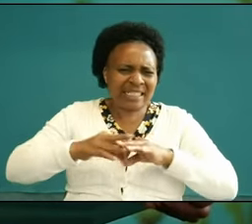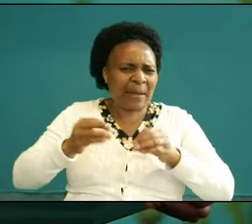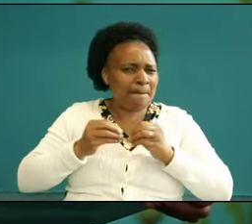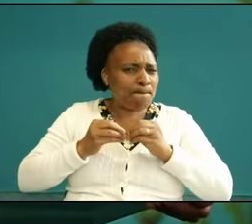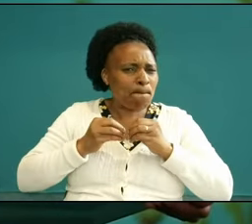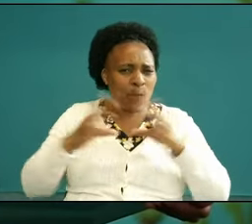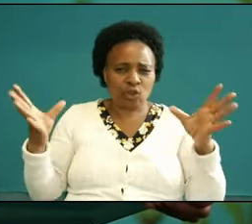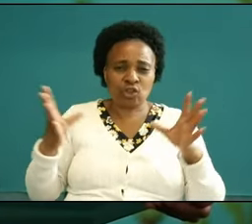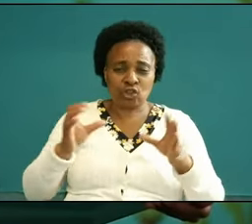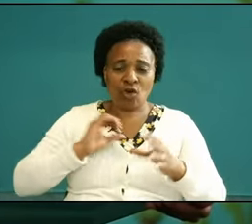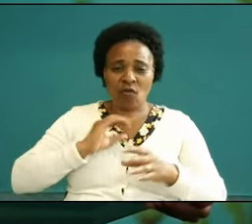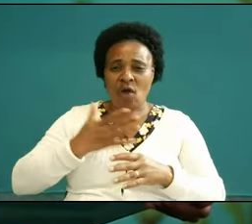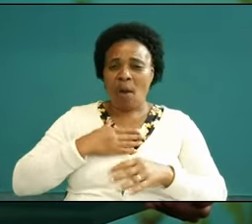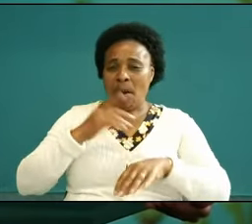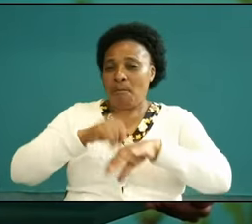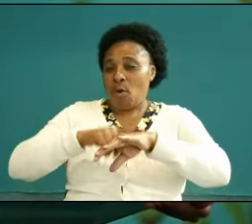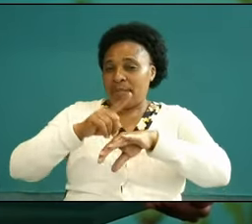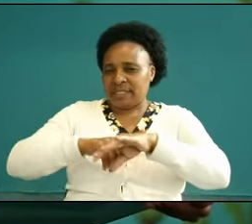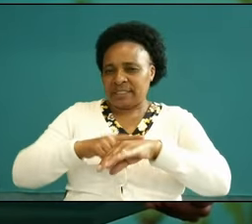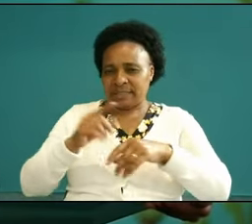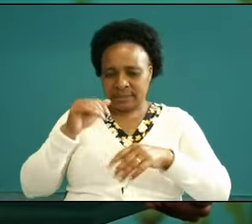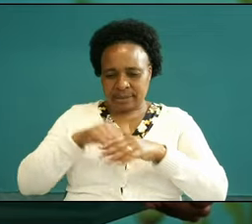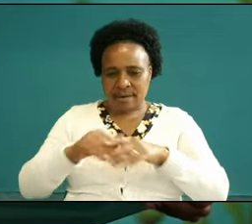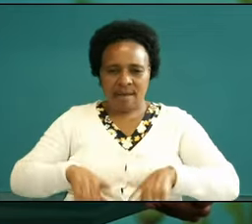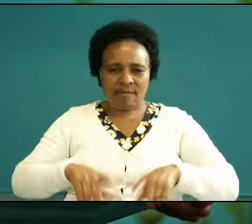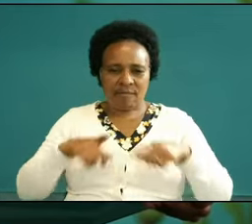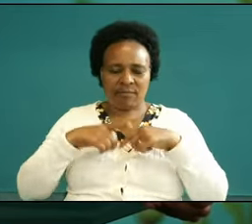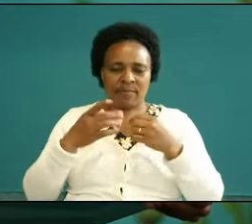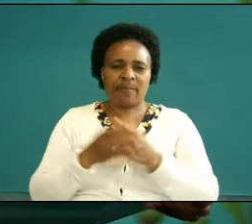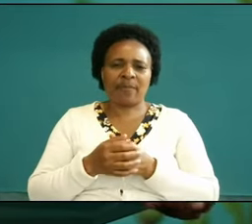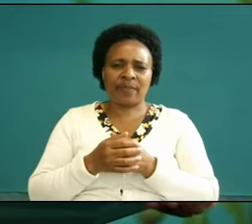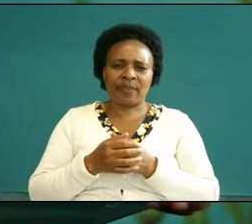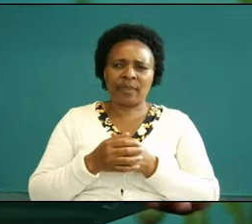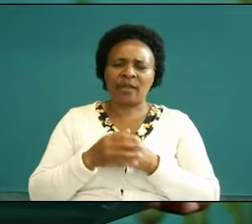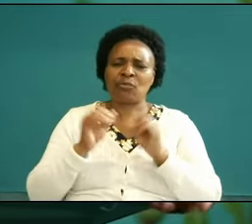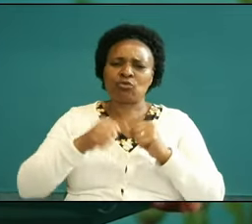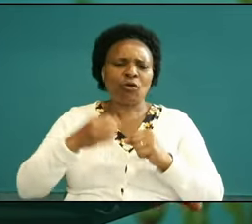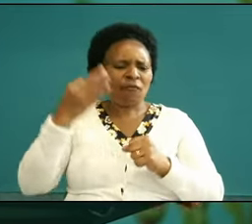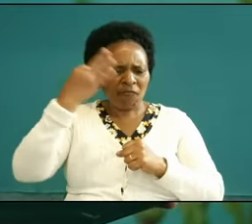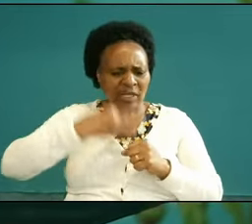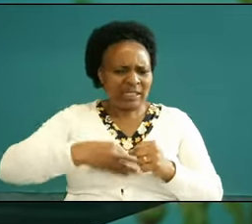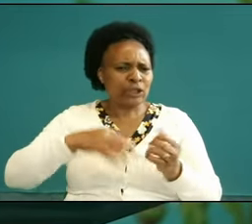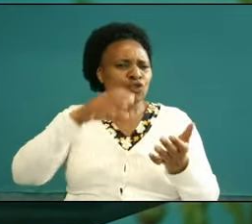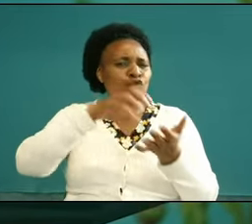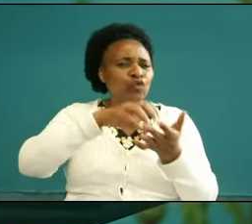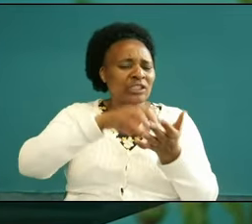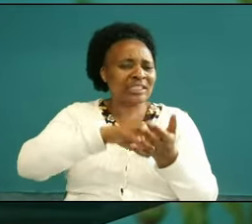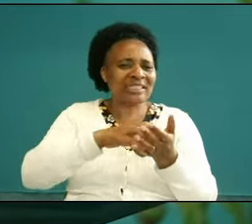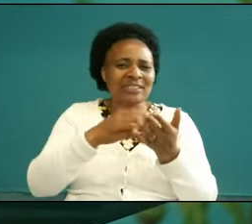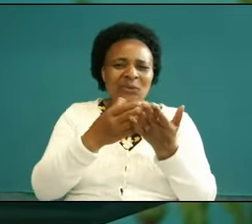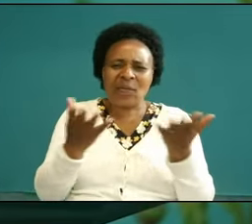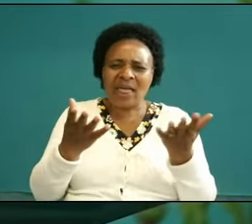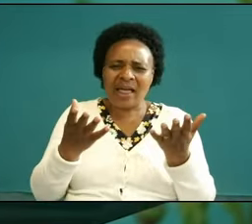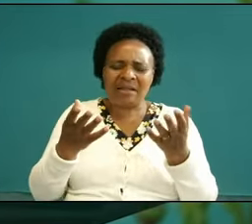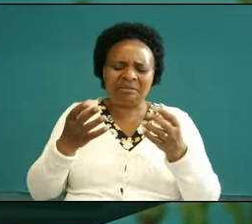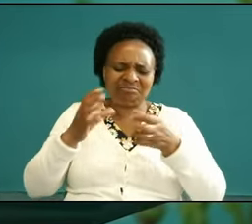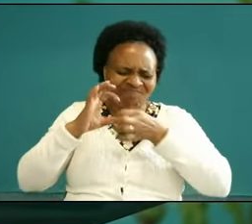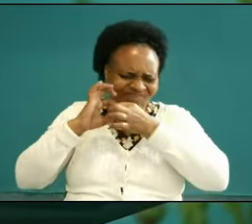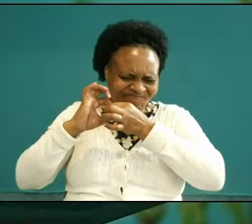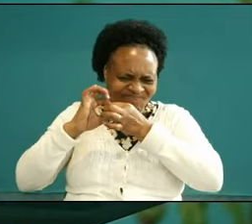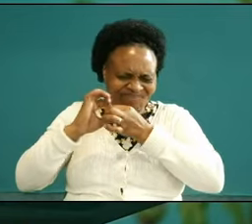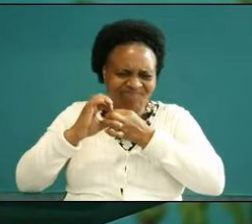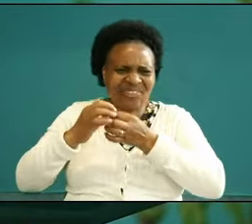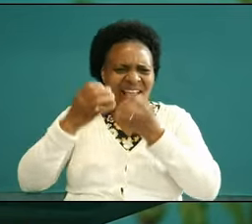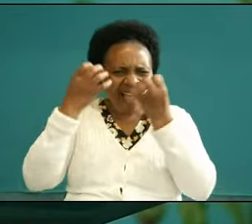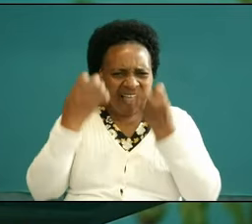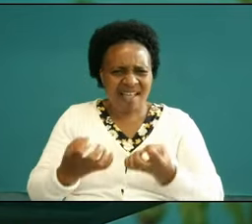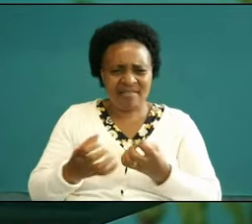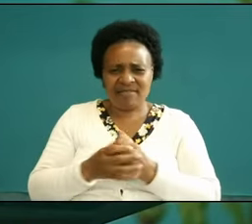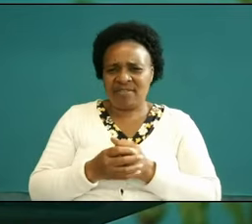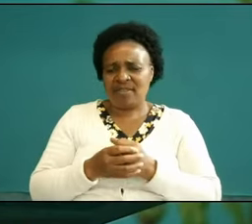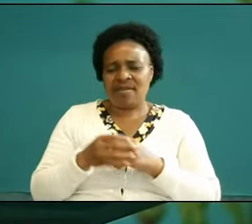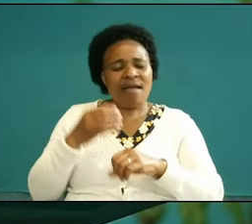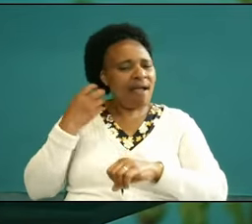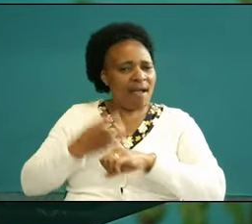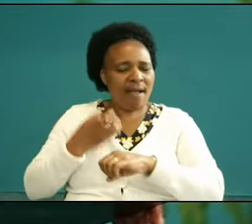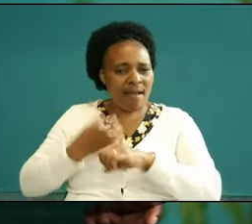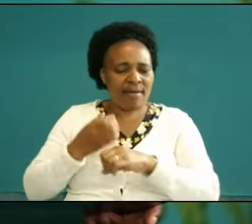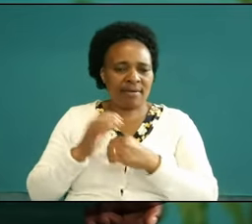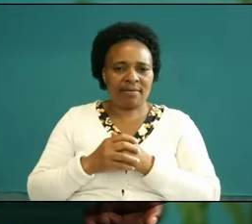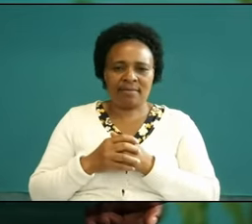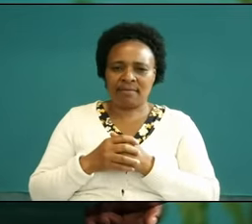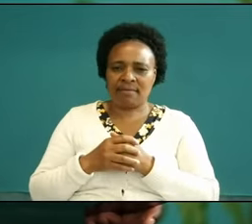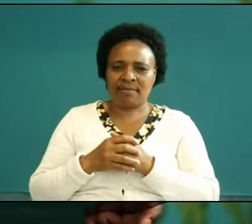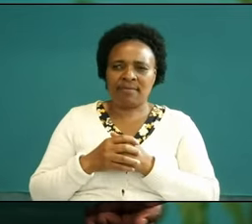our moments in life we often face situations where the tide of life seems to turn against us whether